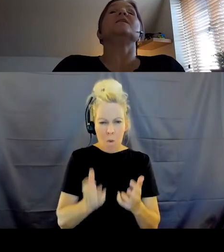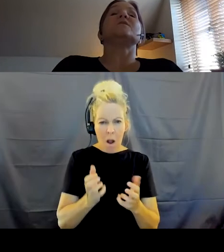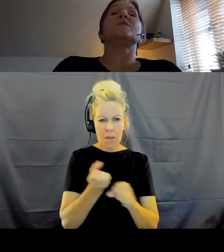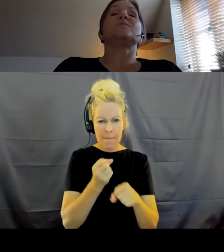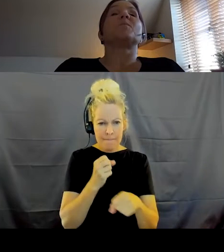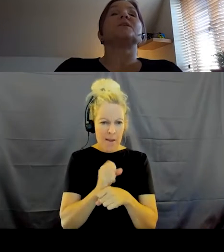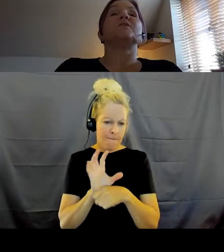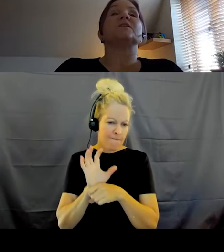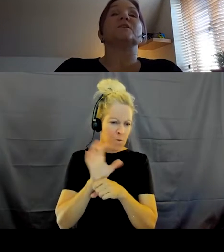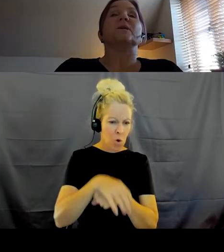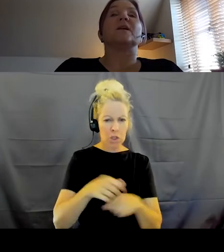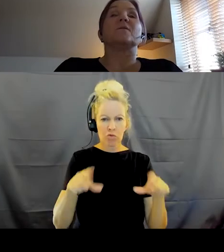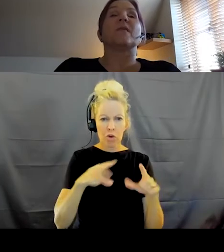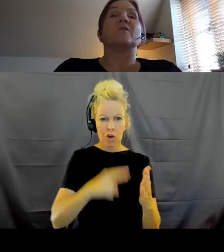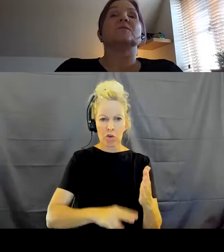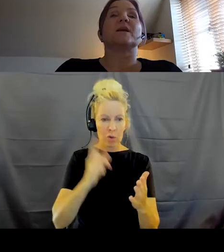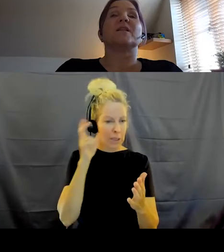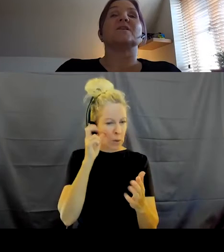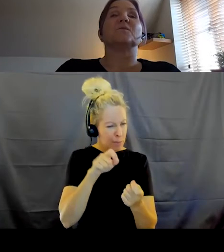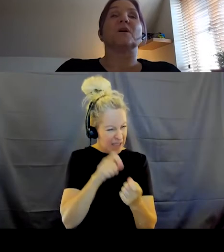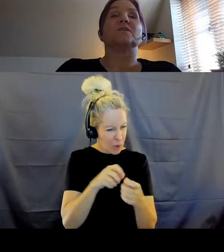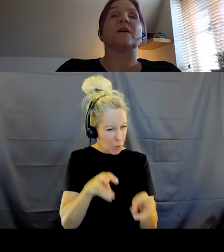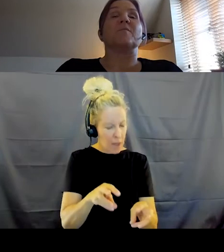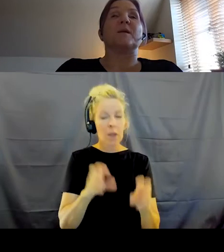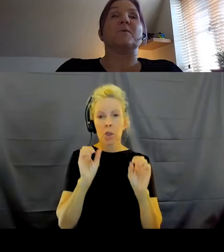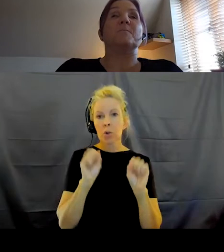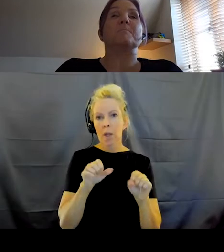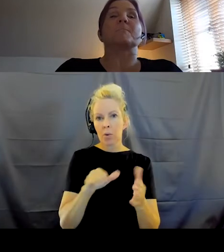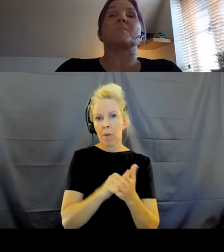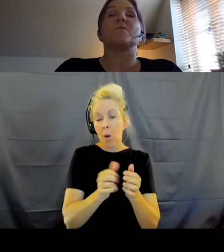at least with this property you can do it without making things worse wherever the people. By